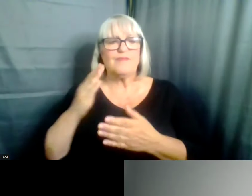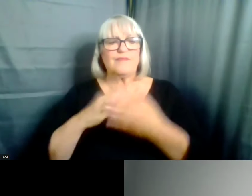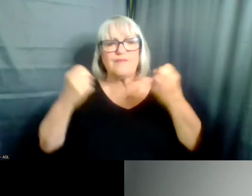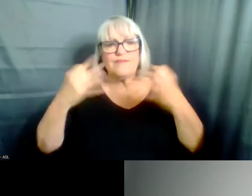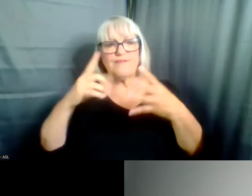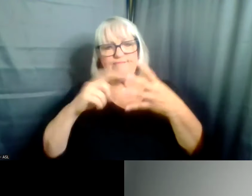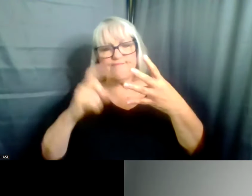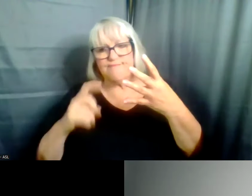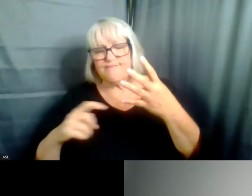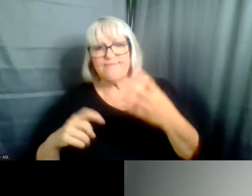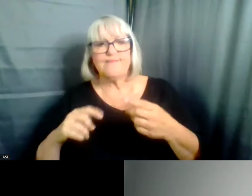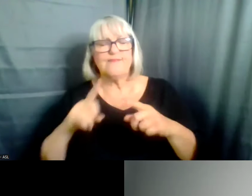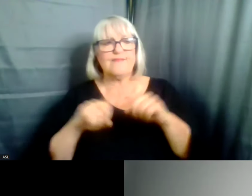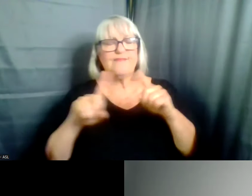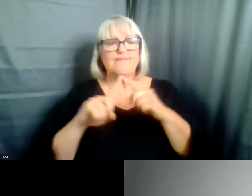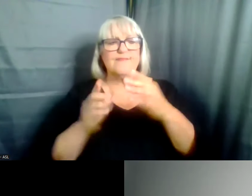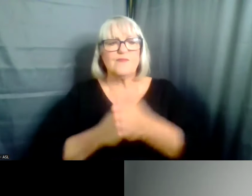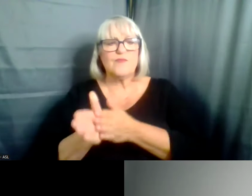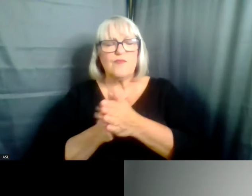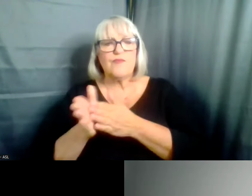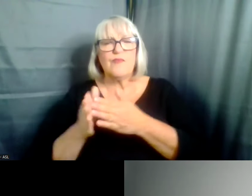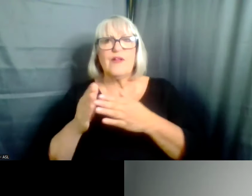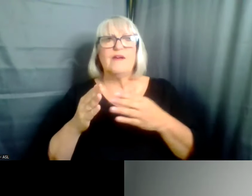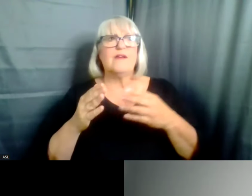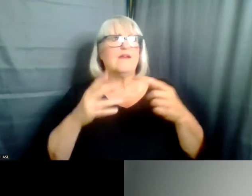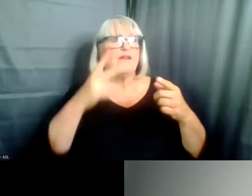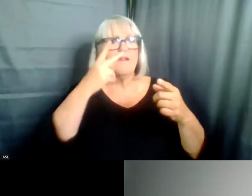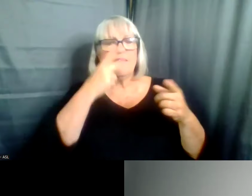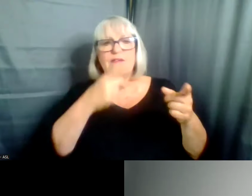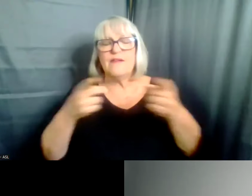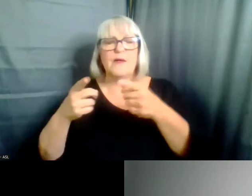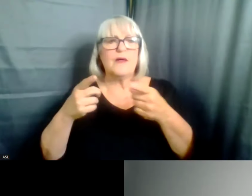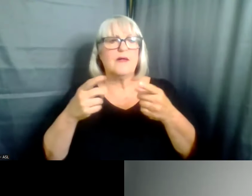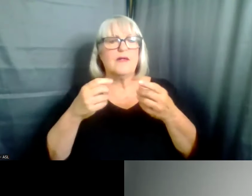through about 2020 culminated in a recommendation to the state legislature to